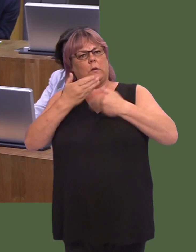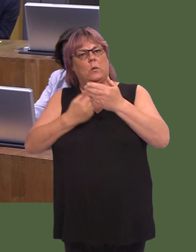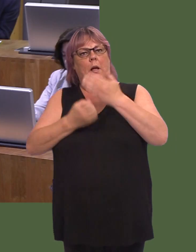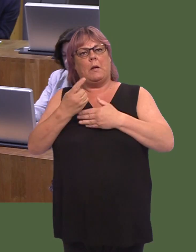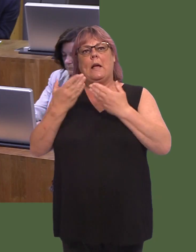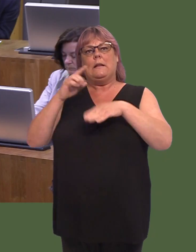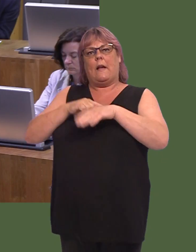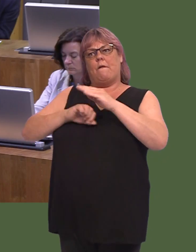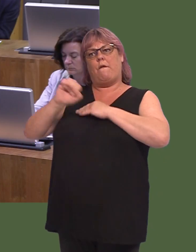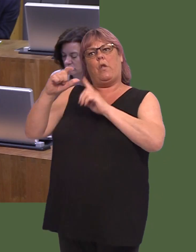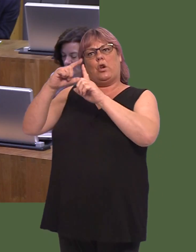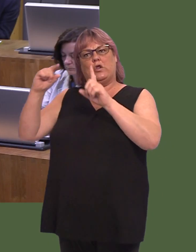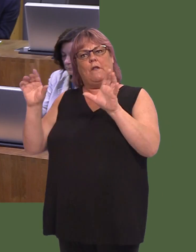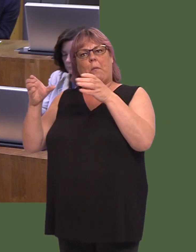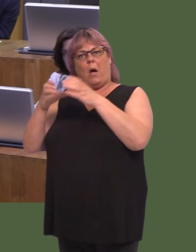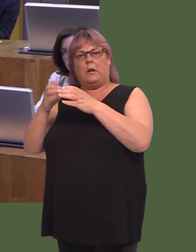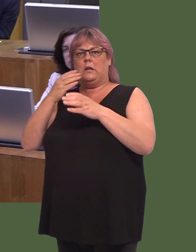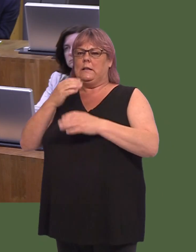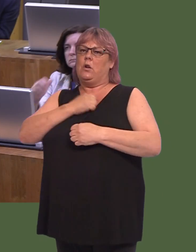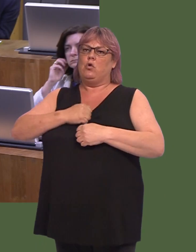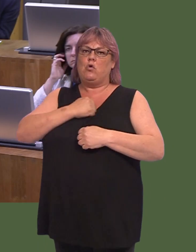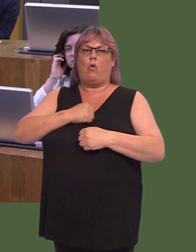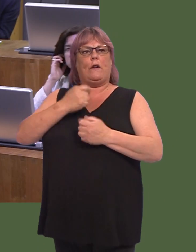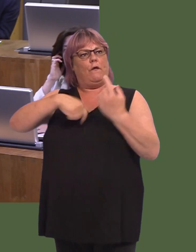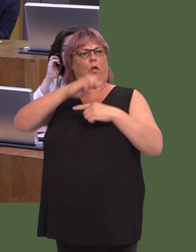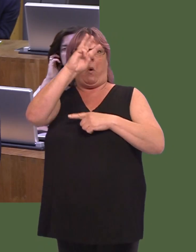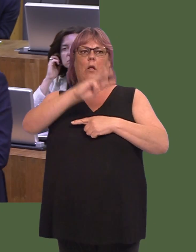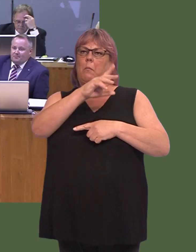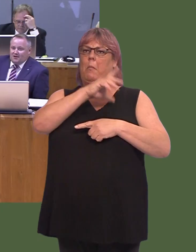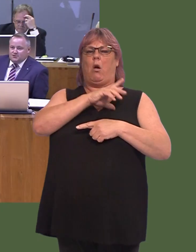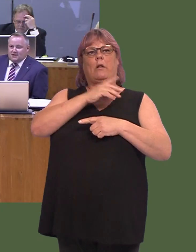It's time he and his party apologised for fleecing the people of Wales for the past eight years.